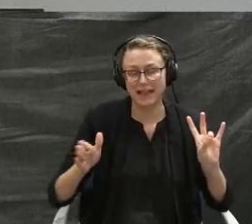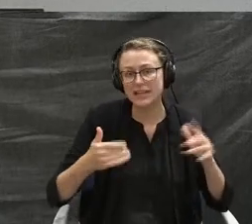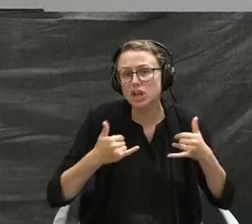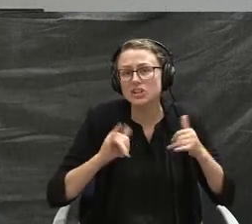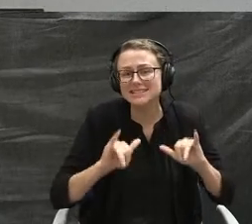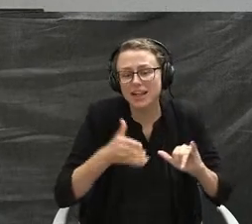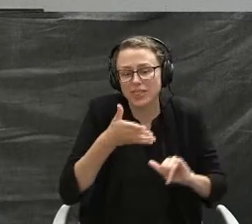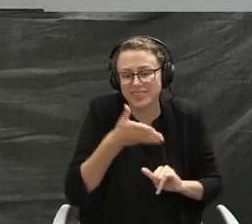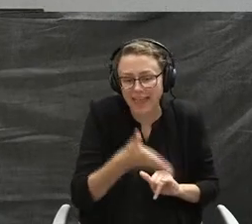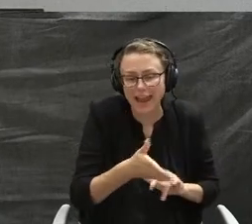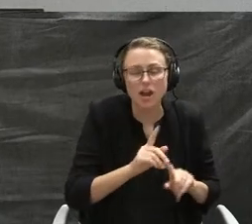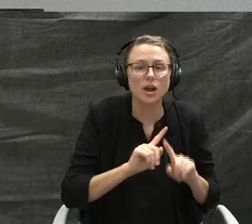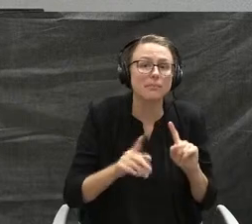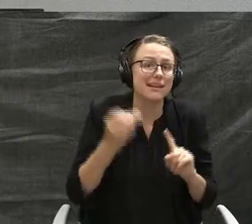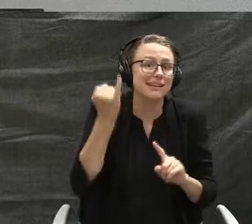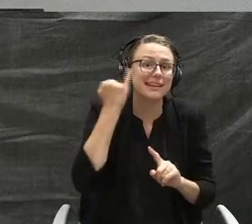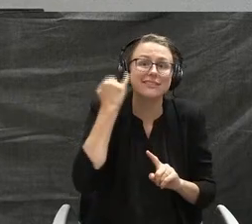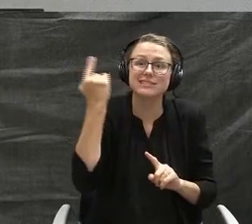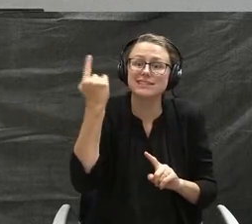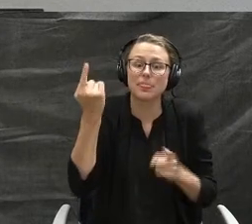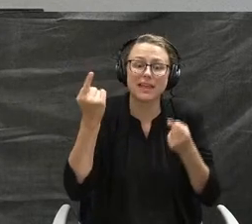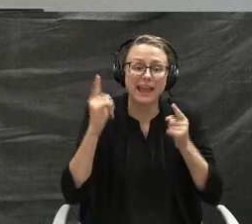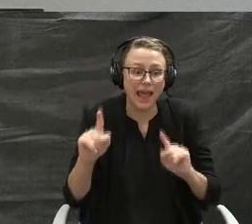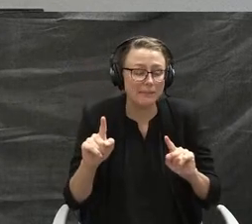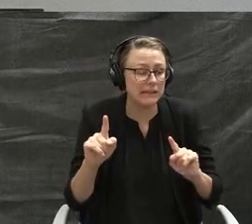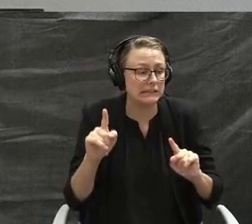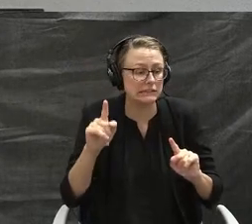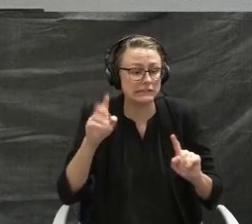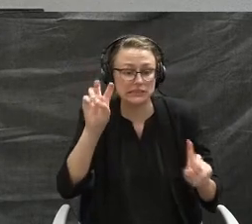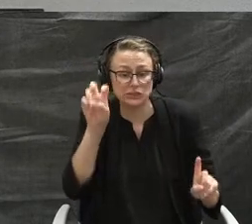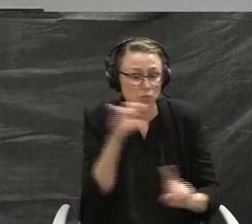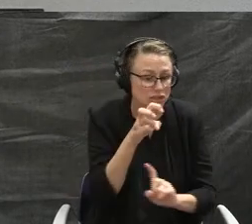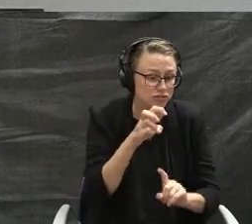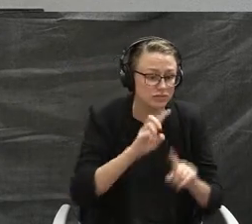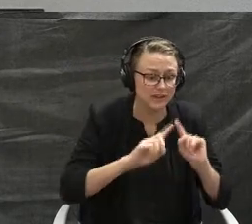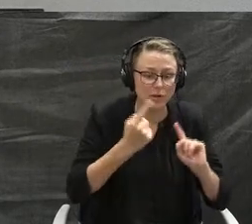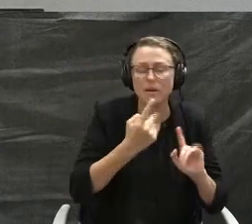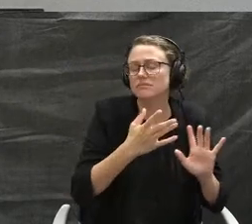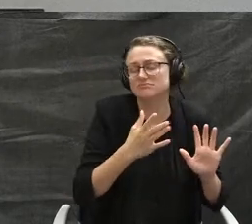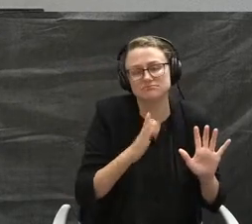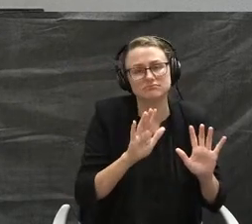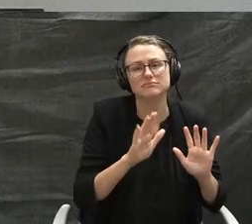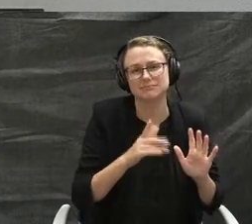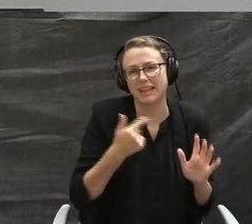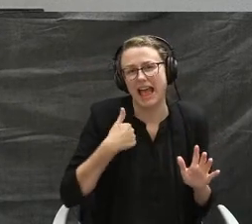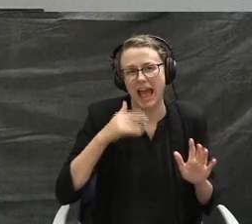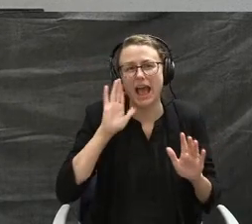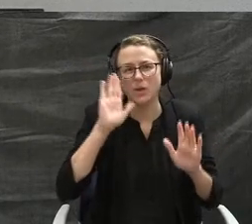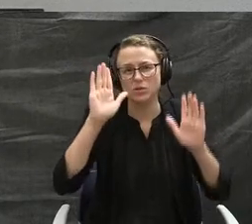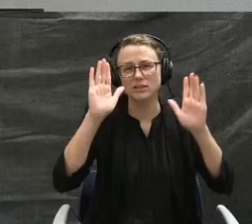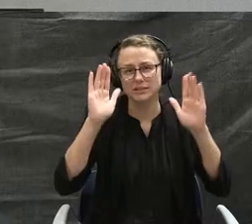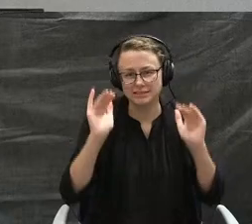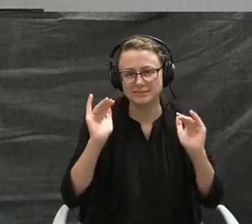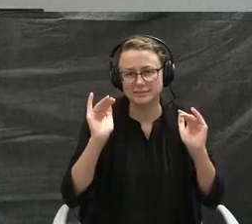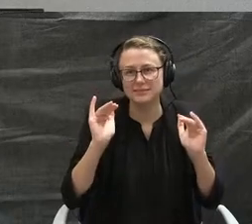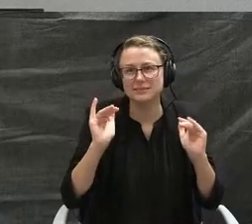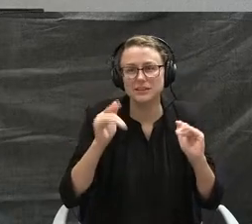implemented. If ever I would anticipate we spend more time talking with you at the study session on the 20th about some